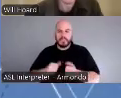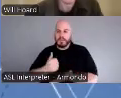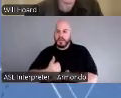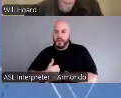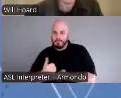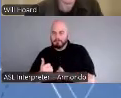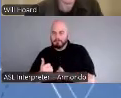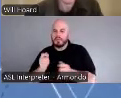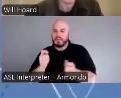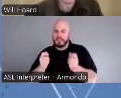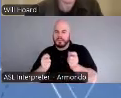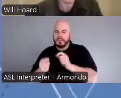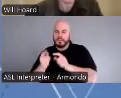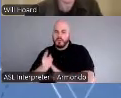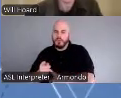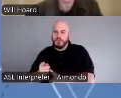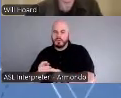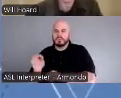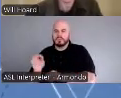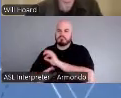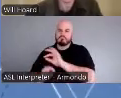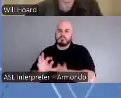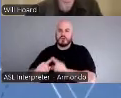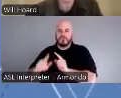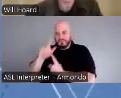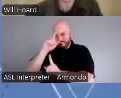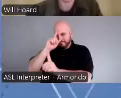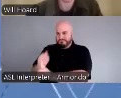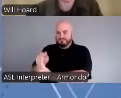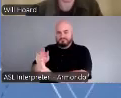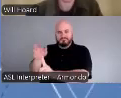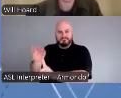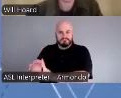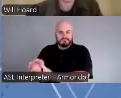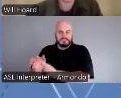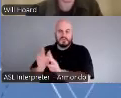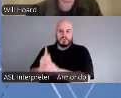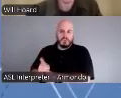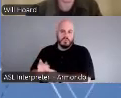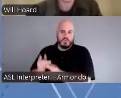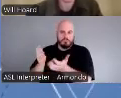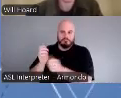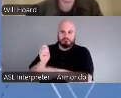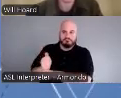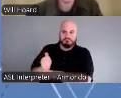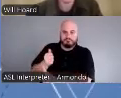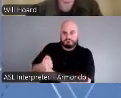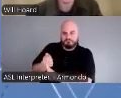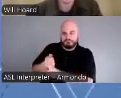and you can put your input. But ultimately, it's up to them what goal they want to set and trusting that they can choose that,